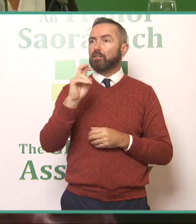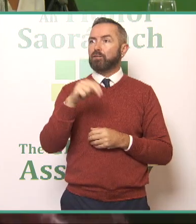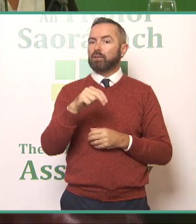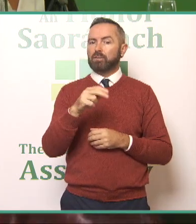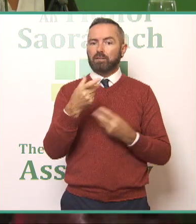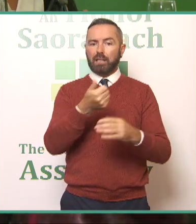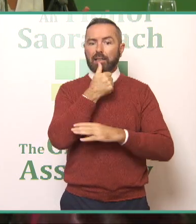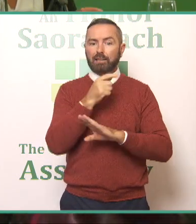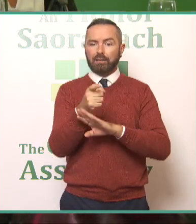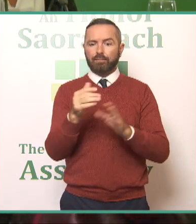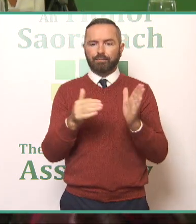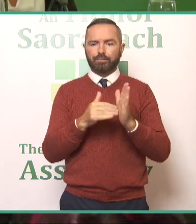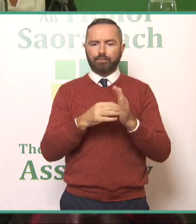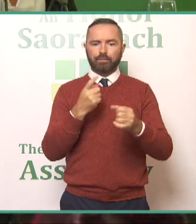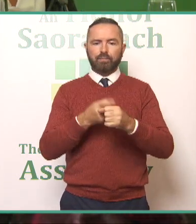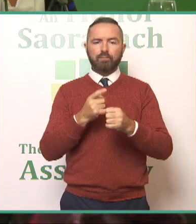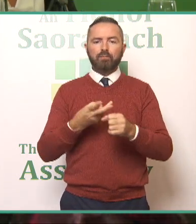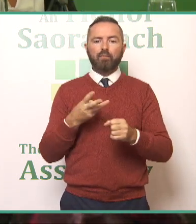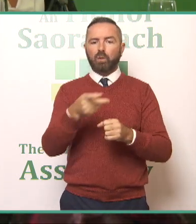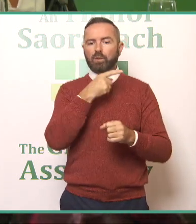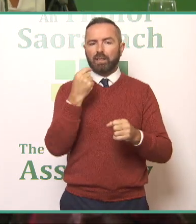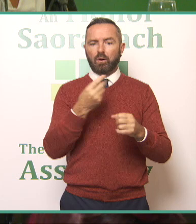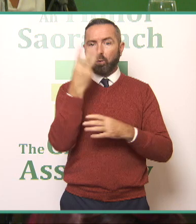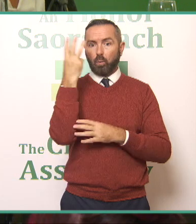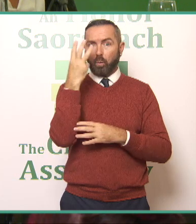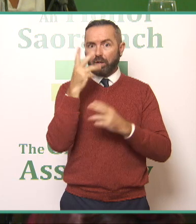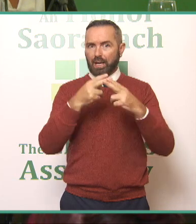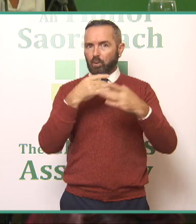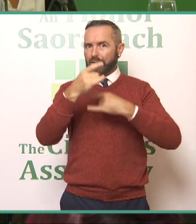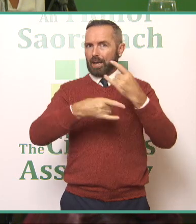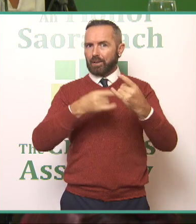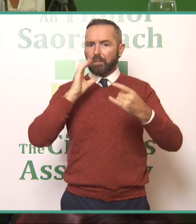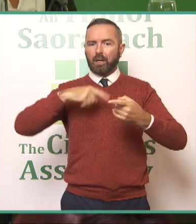that that um again I'm going to say if you watch watch this space because our our group are exactly